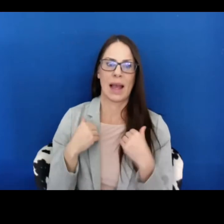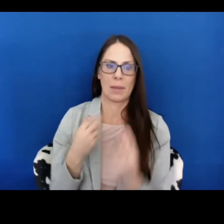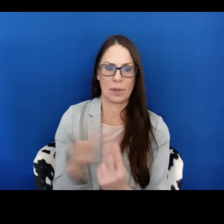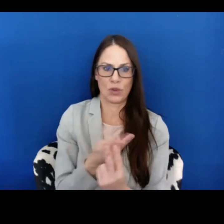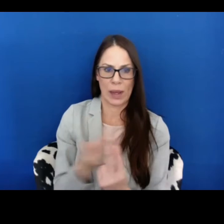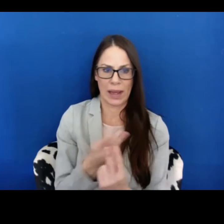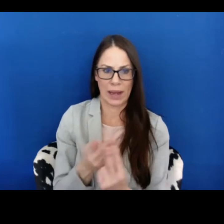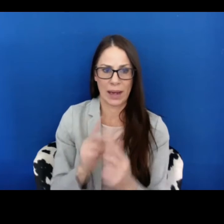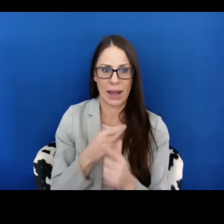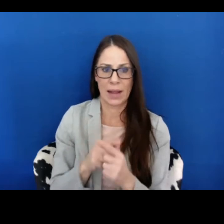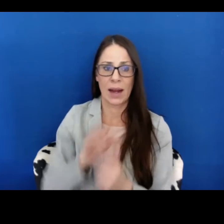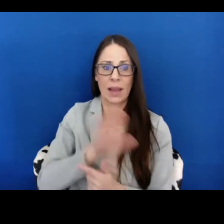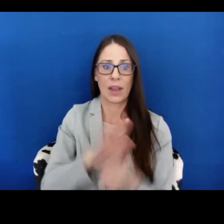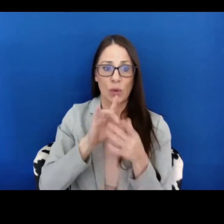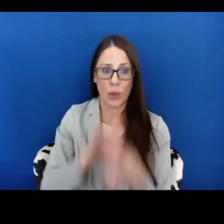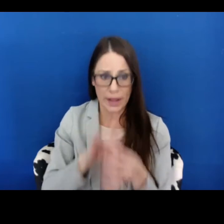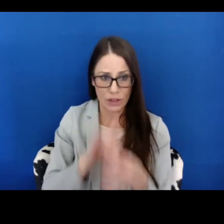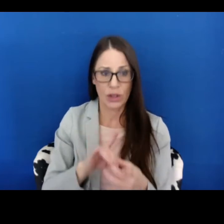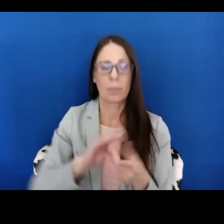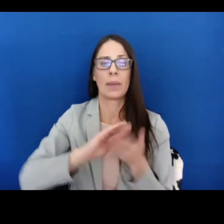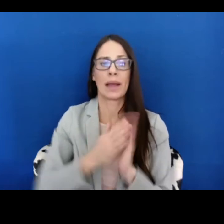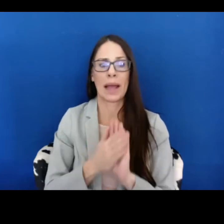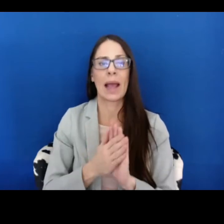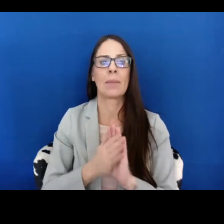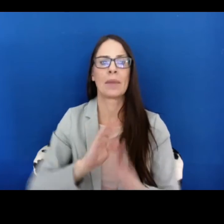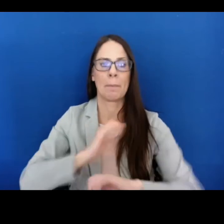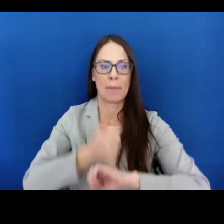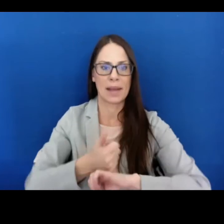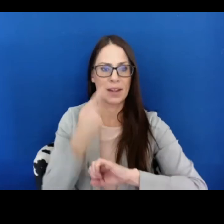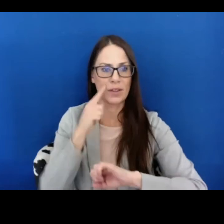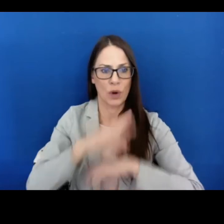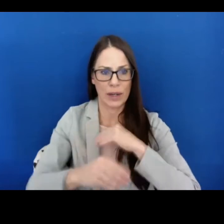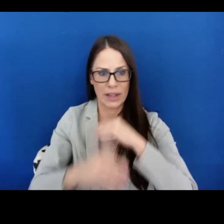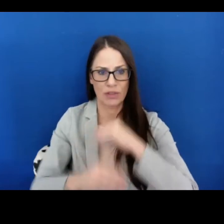relationships became the basis for additional successful acts of communication to occur.